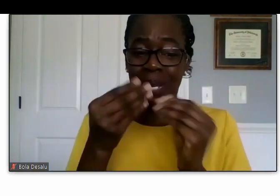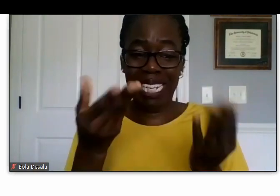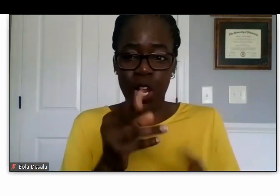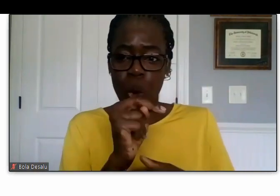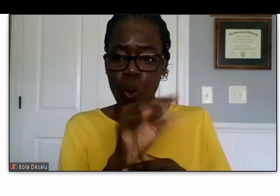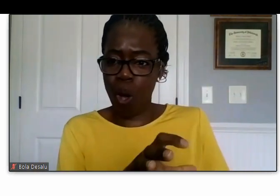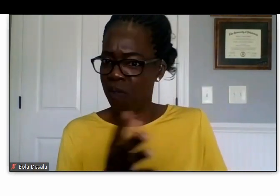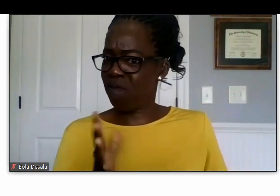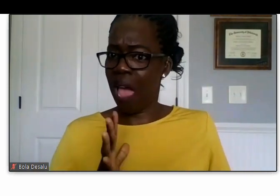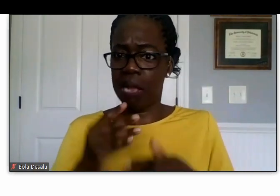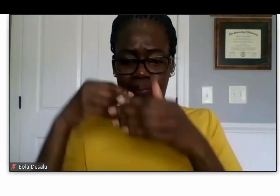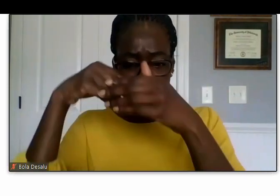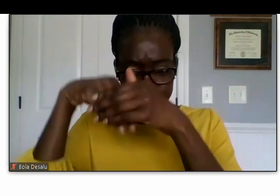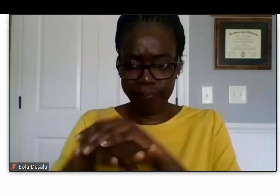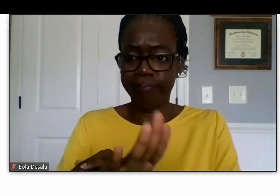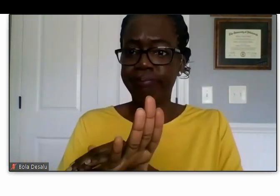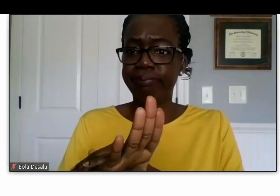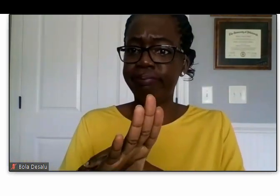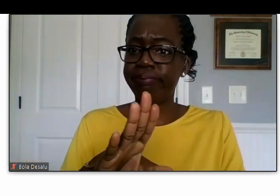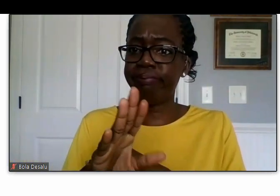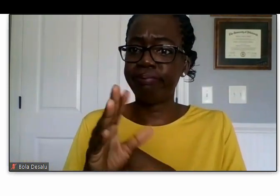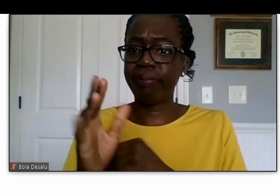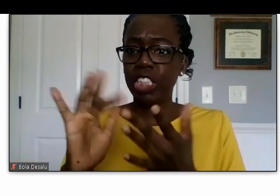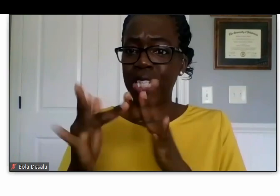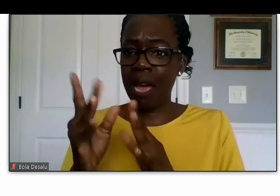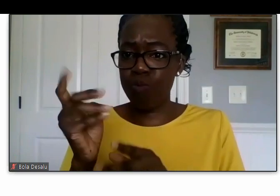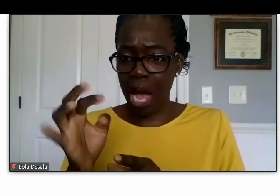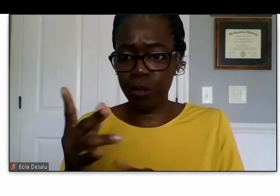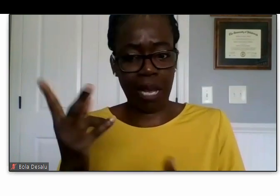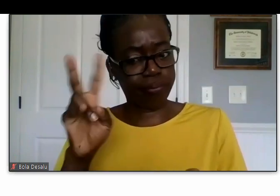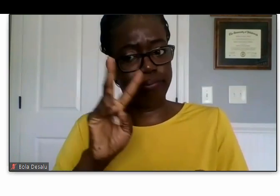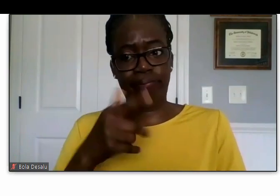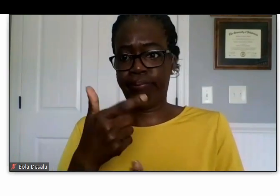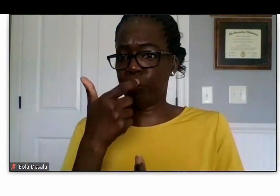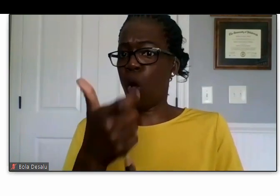that there's a staff meeting in North Carolina, you can access it,